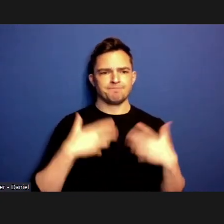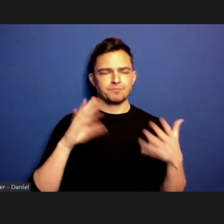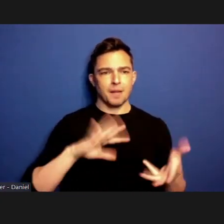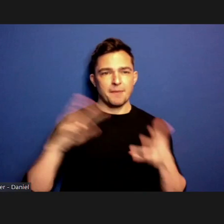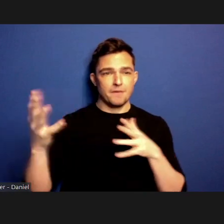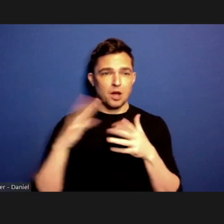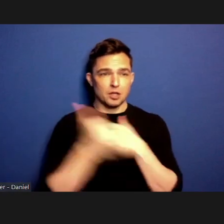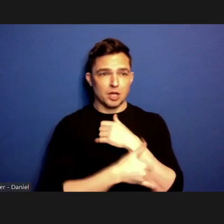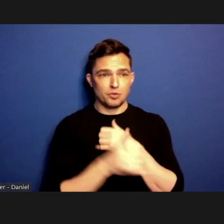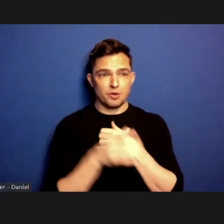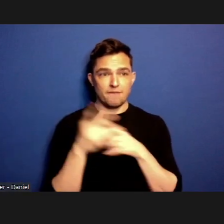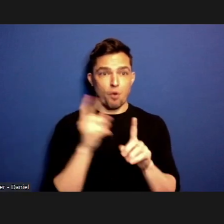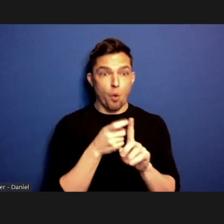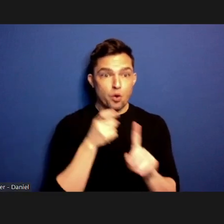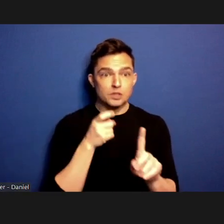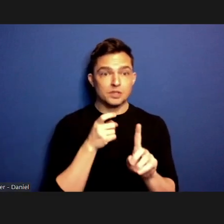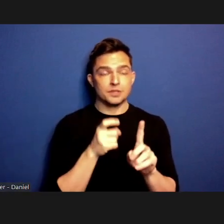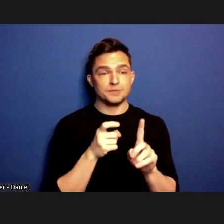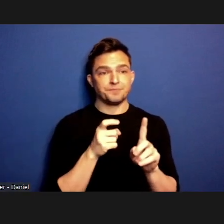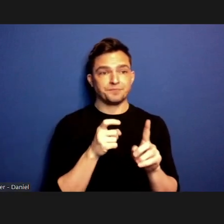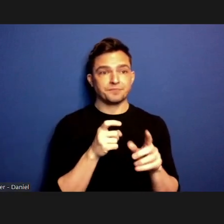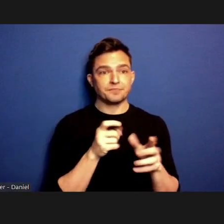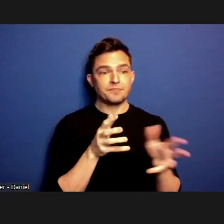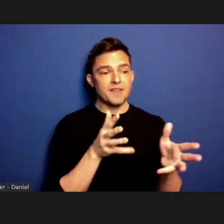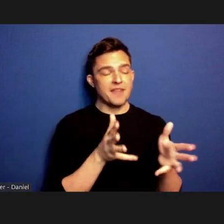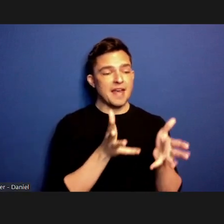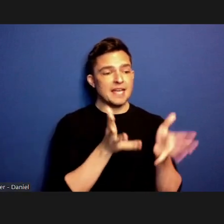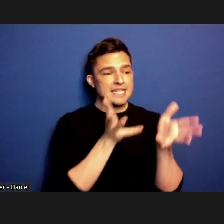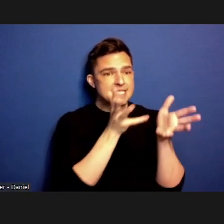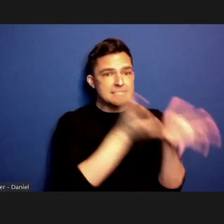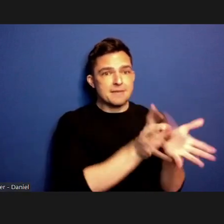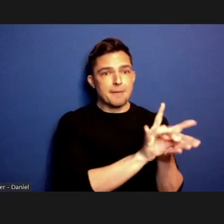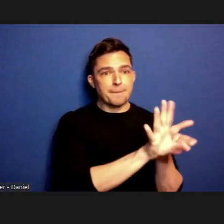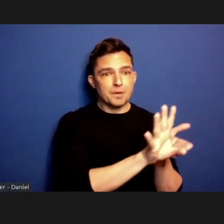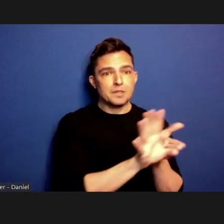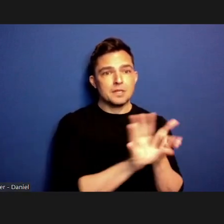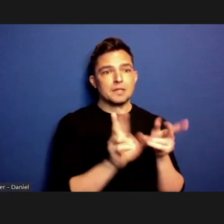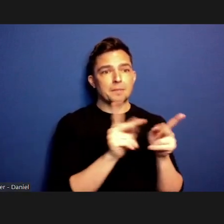that have displaced so many indigenous people around the world and have led to our migrations